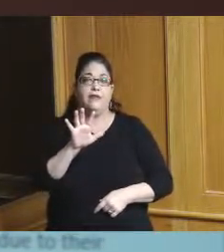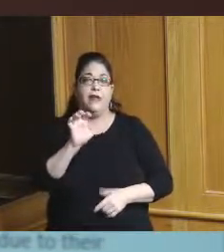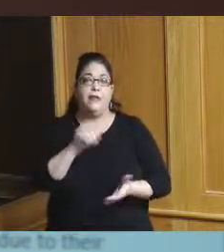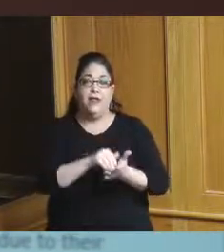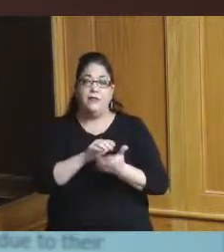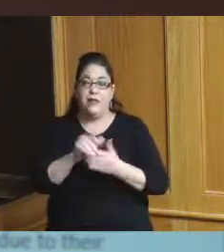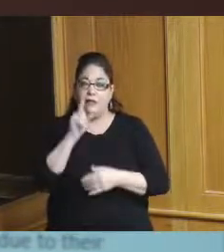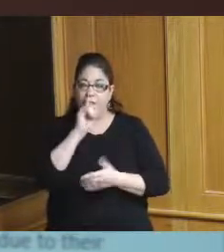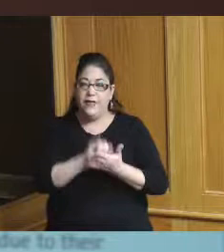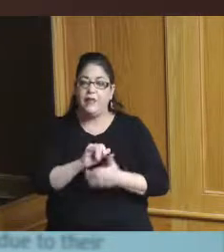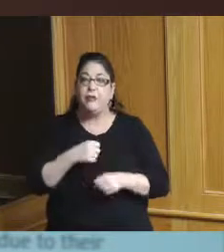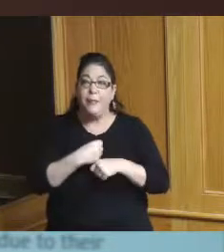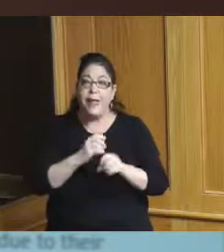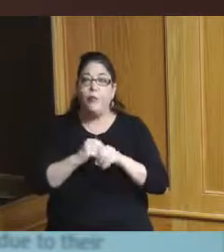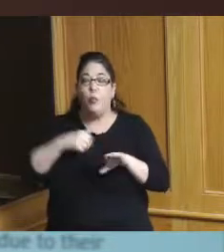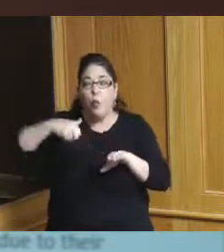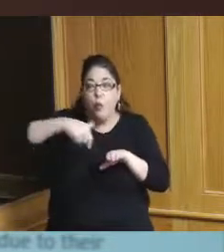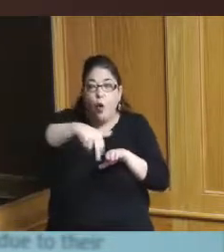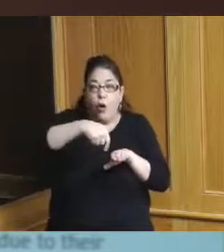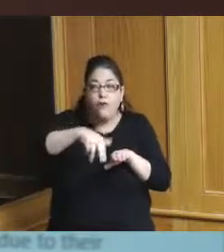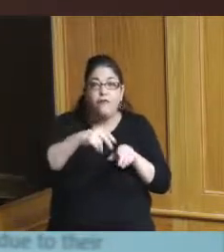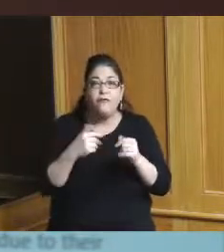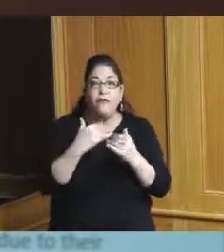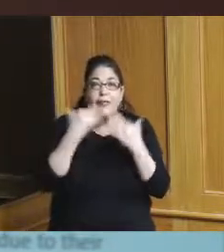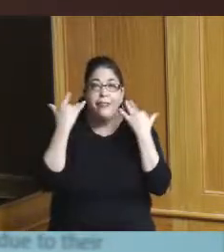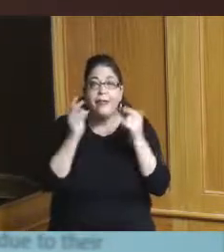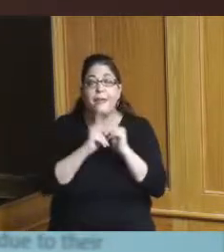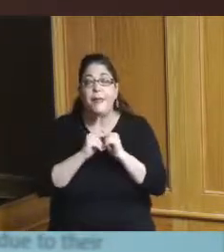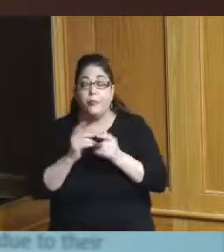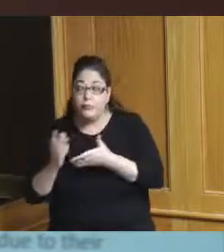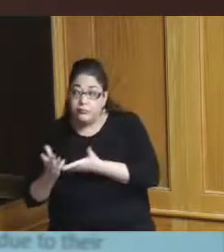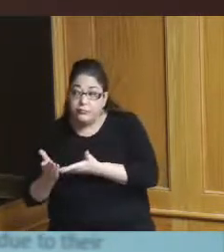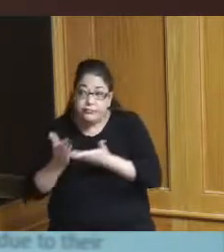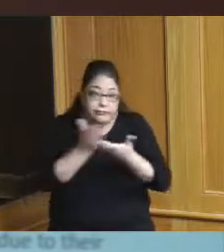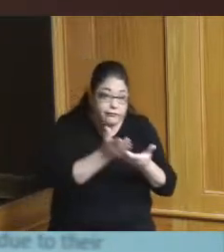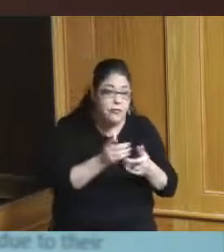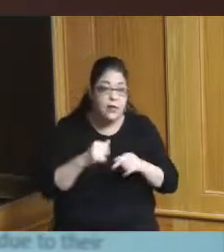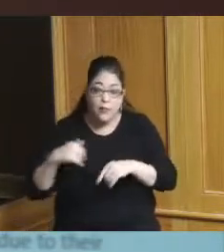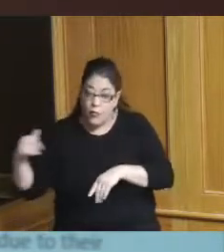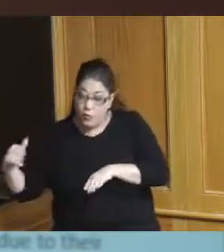road more pedestrian friendly and help people get across it and also to beautify that road